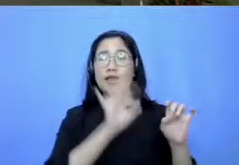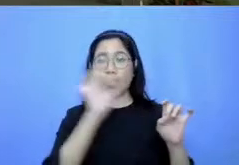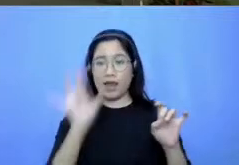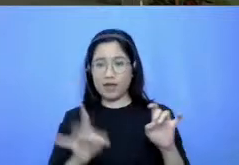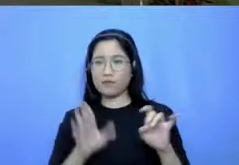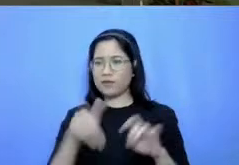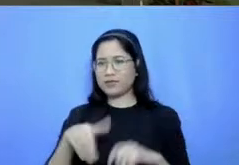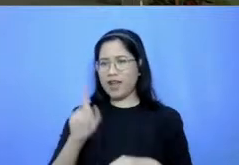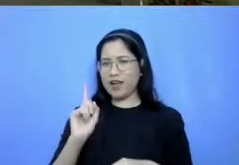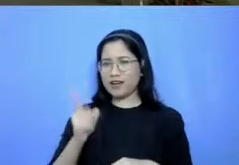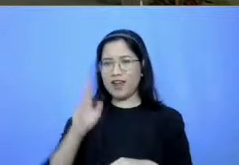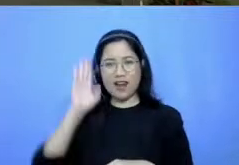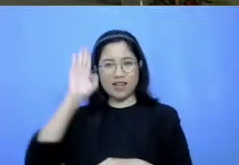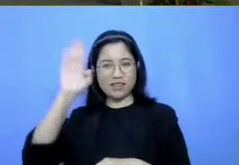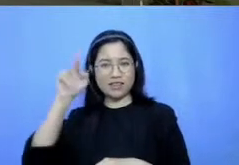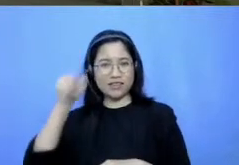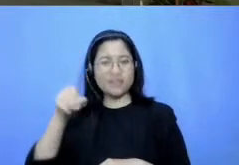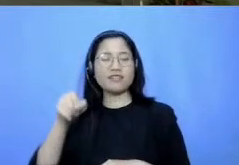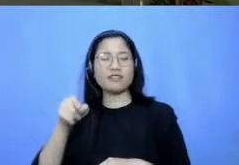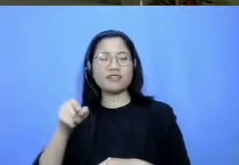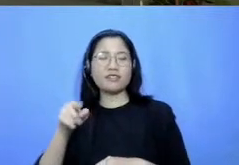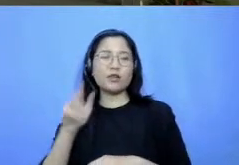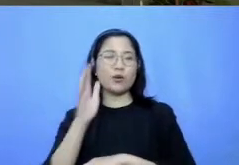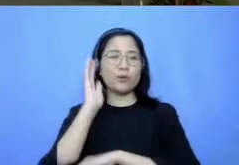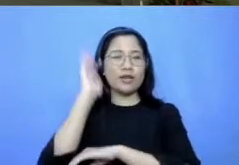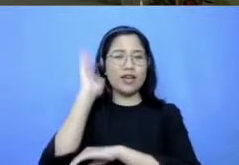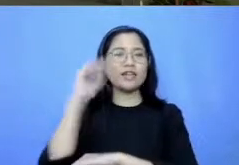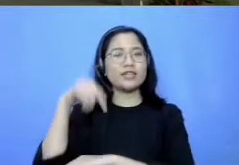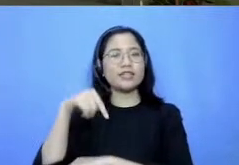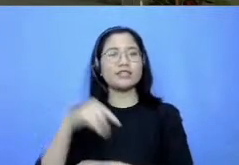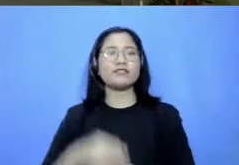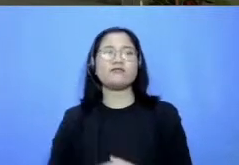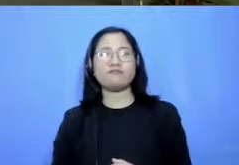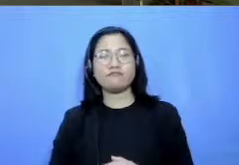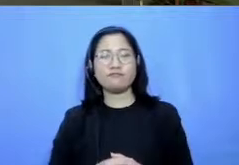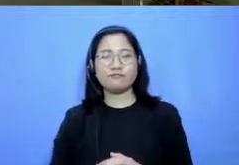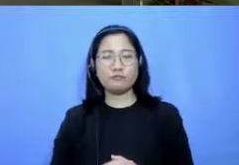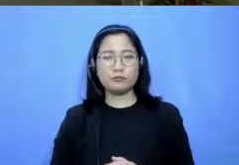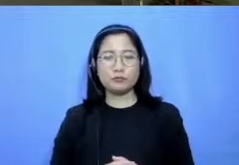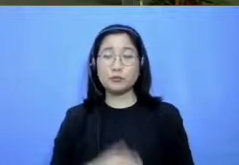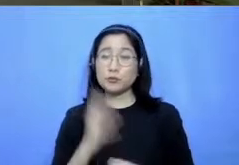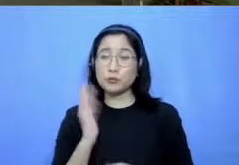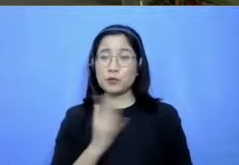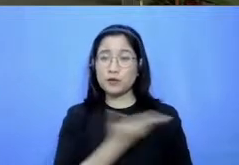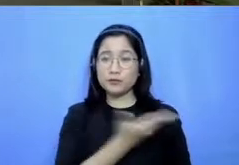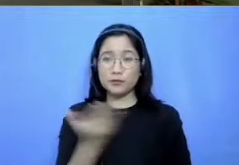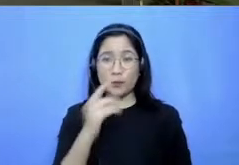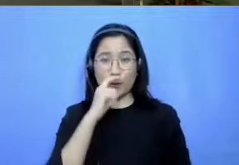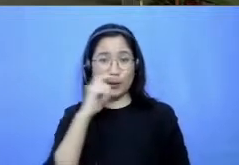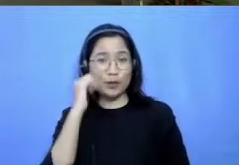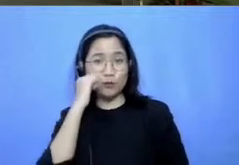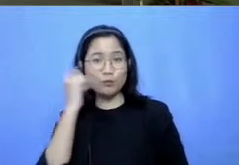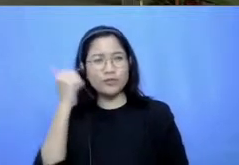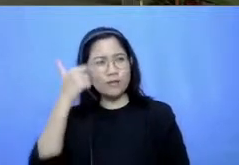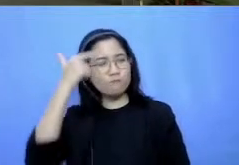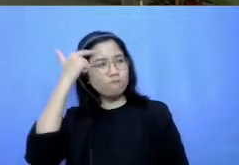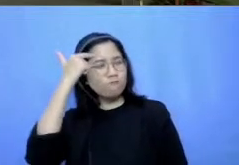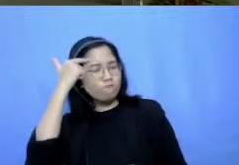us this time so that ladies and gentlemen there is a little brain teaser and there is also entertainment